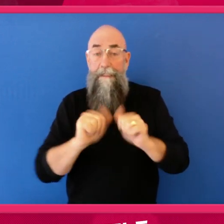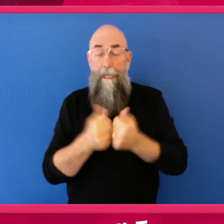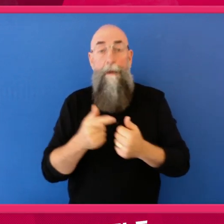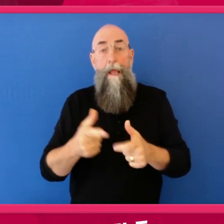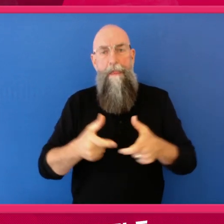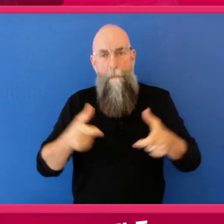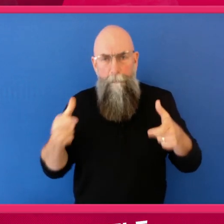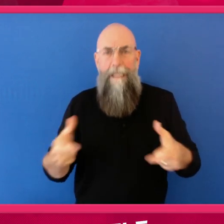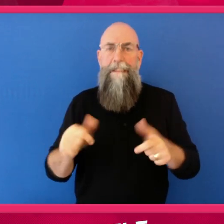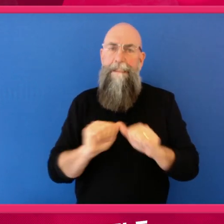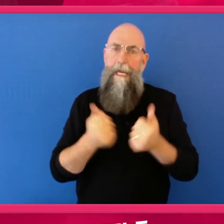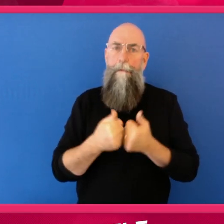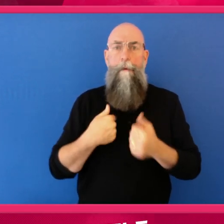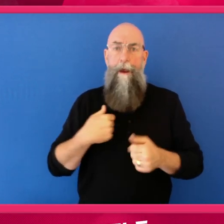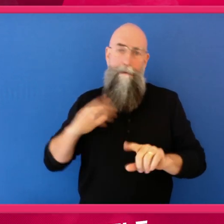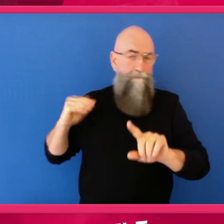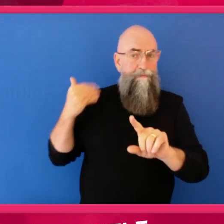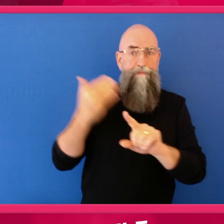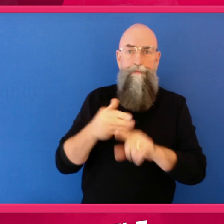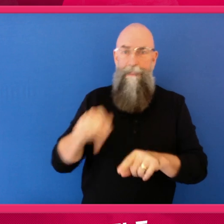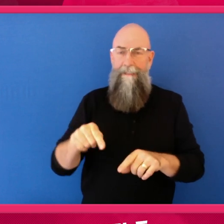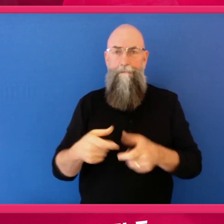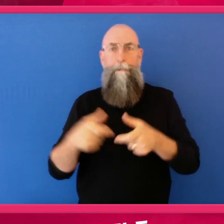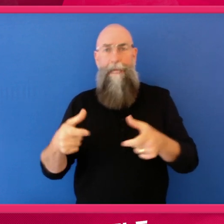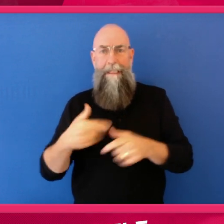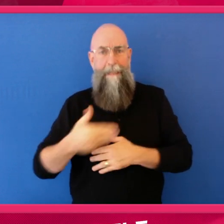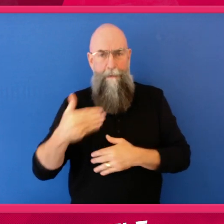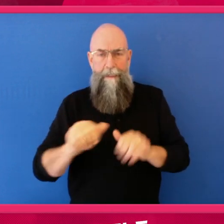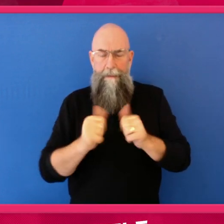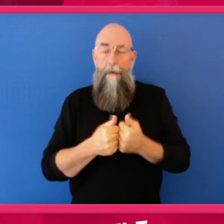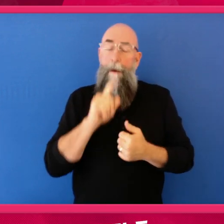more finals in the pool, the men's, the men's wheelchair basketball, the women's wheelchair